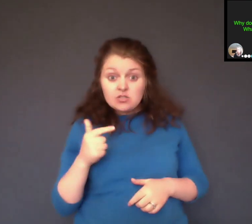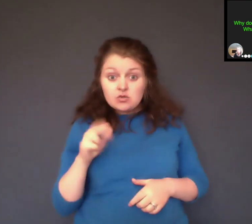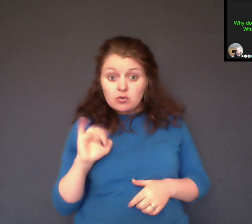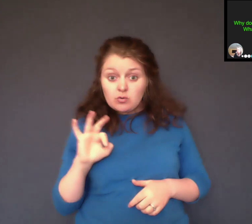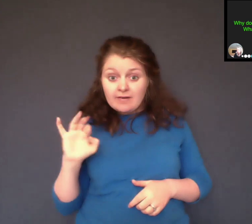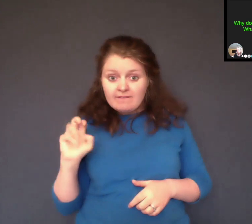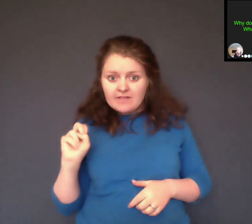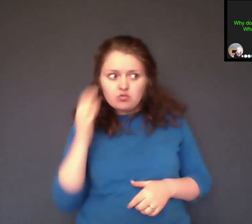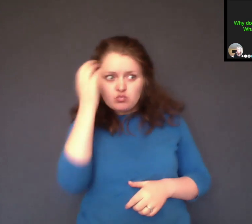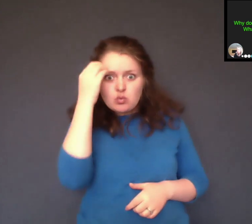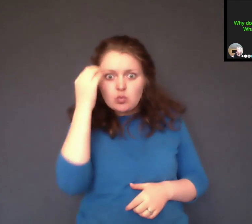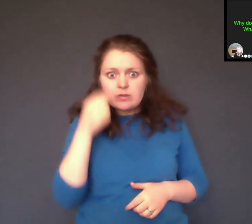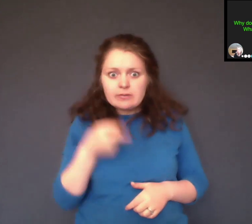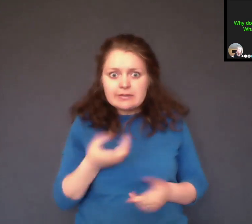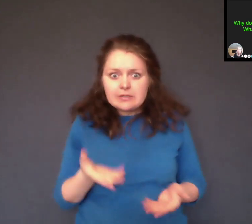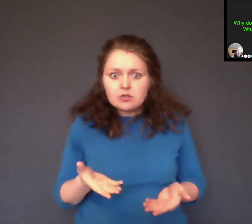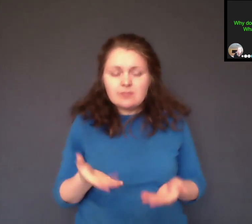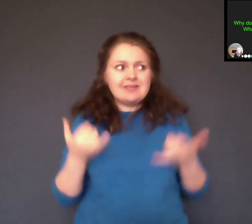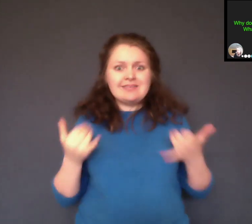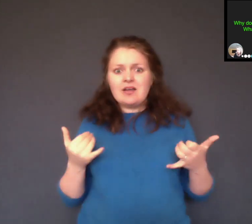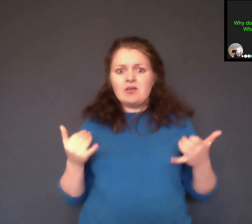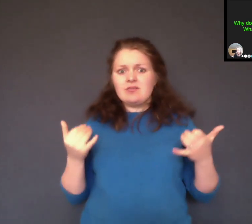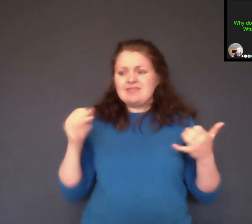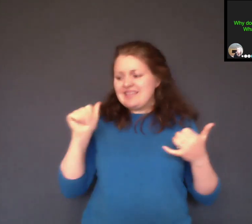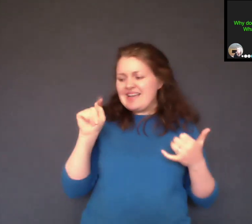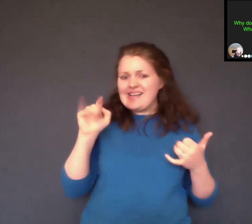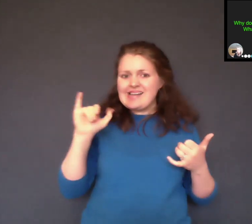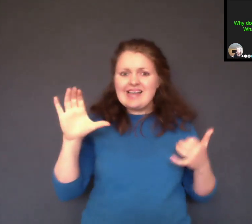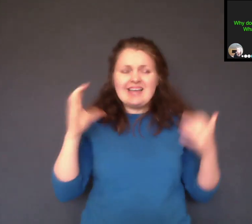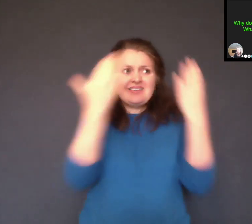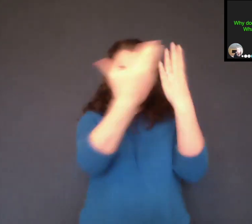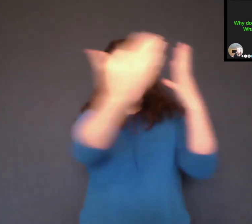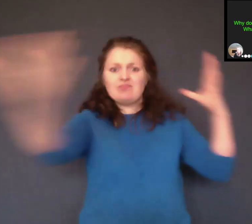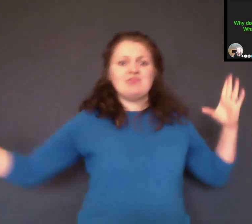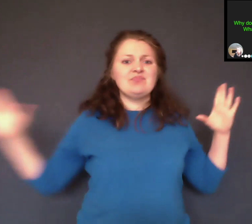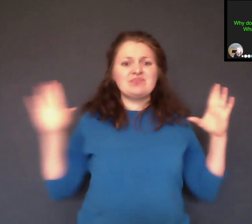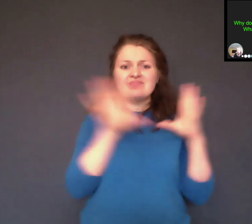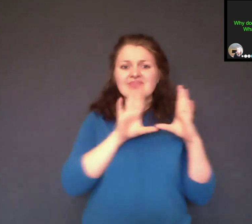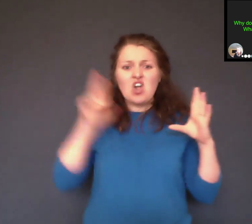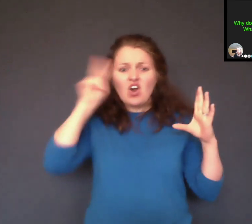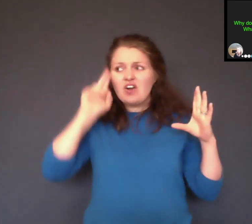had now wandered the attic from end to end and its only occupant was the creature driving him back